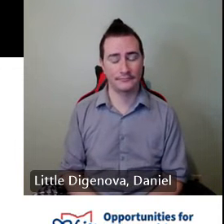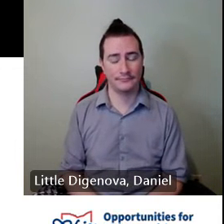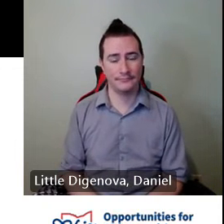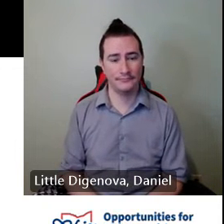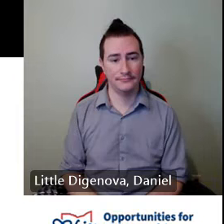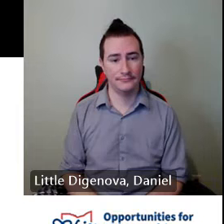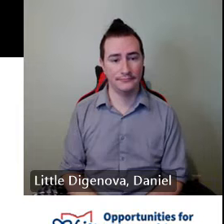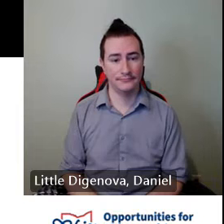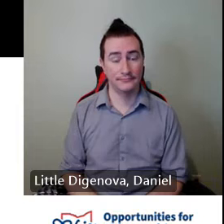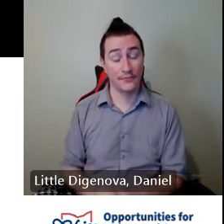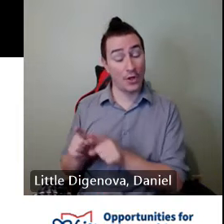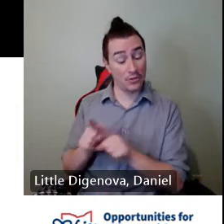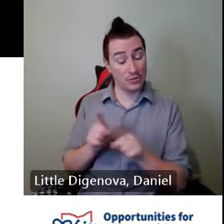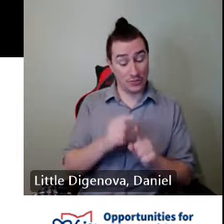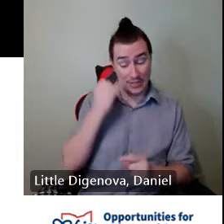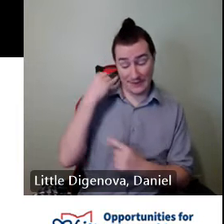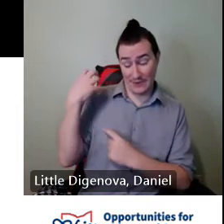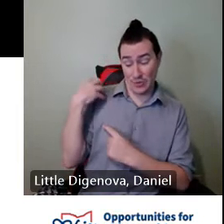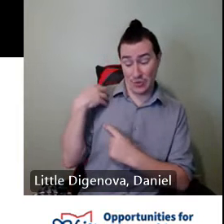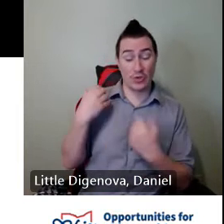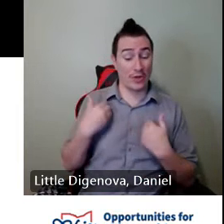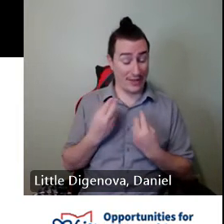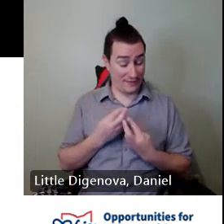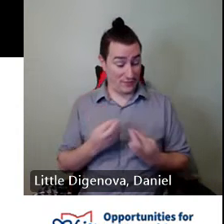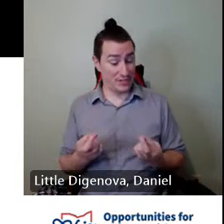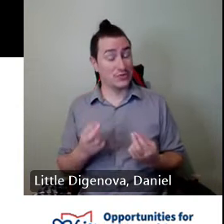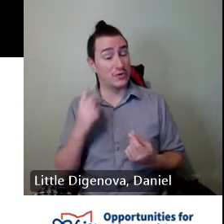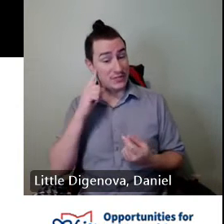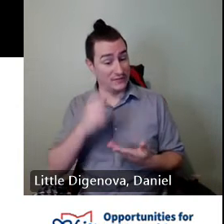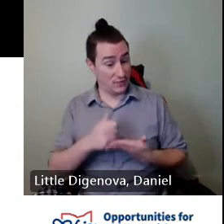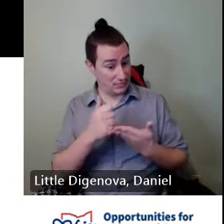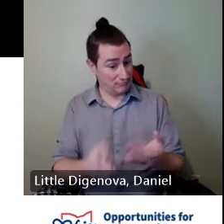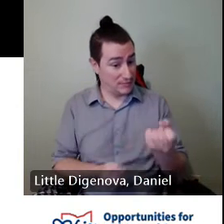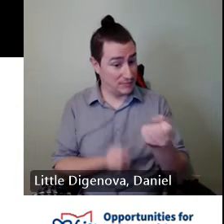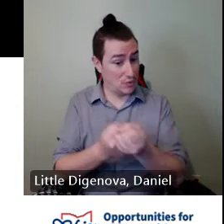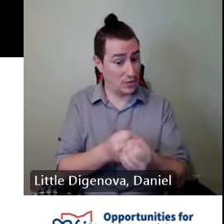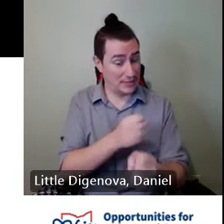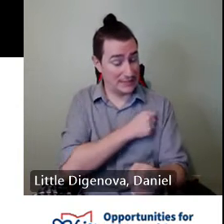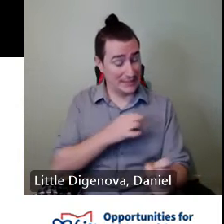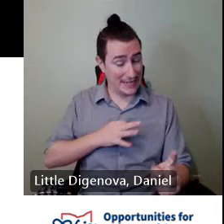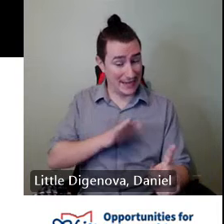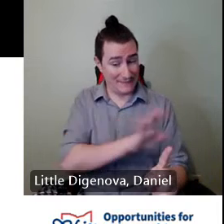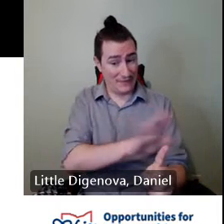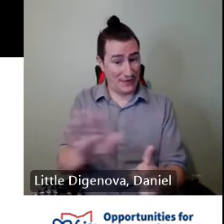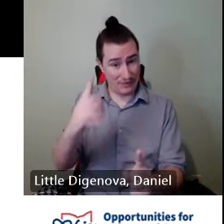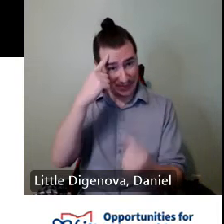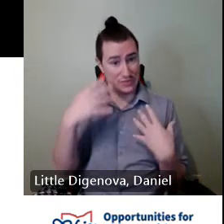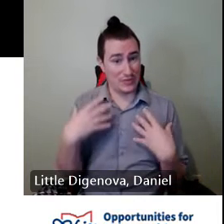employees to support their mental health. So education and internal efforts, maybe through a group